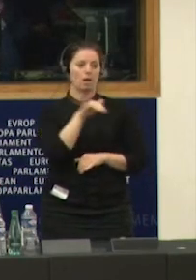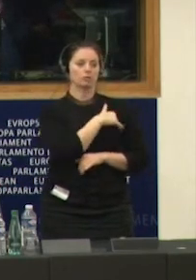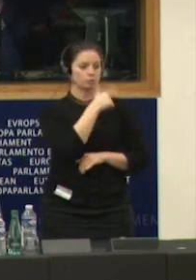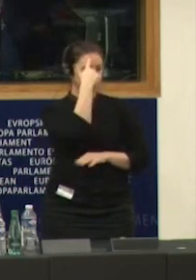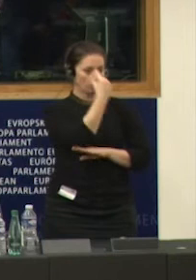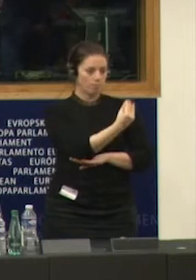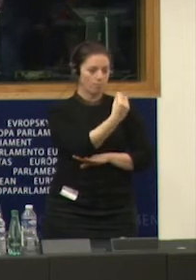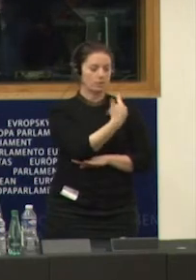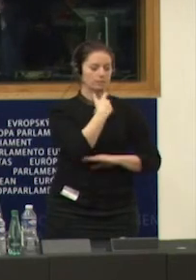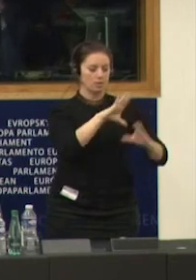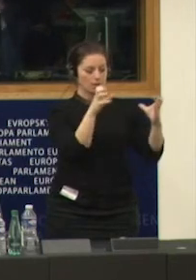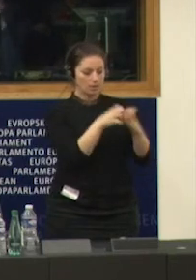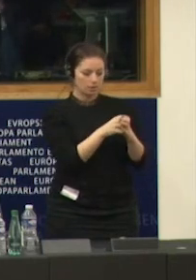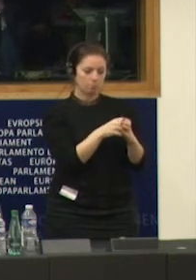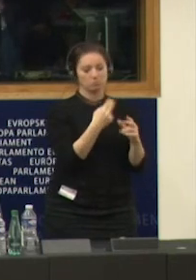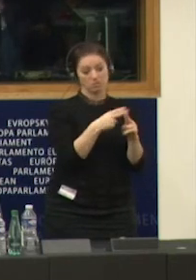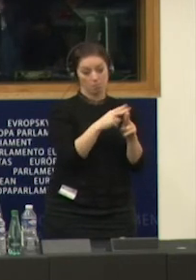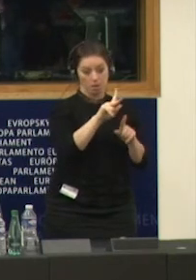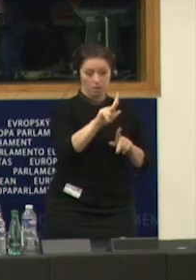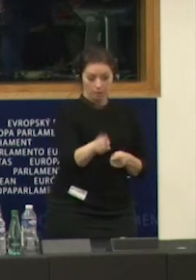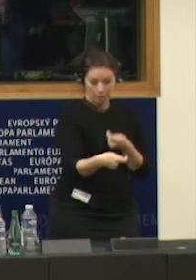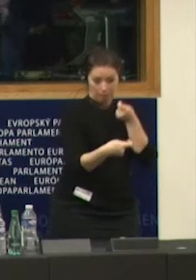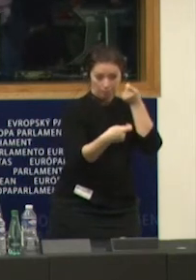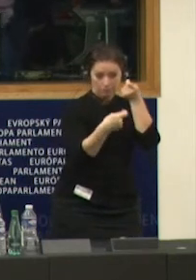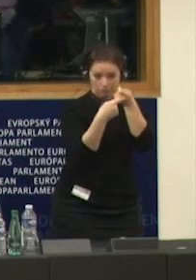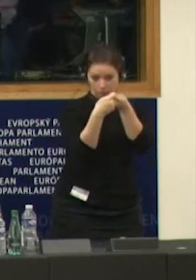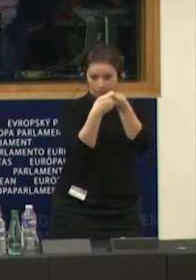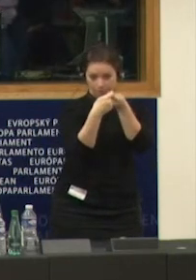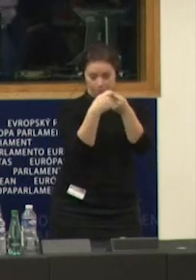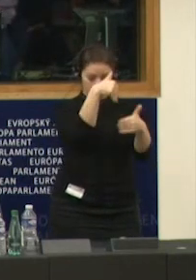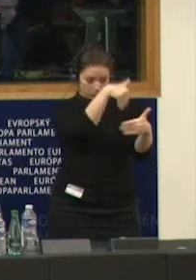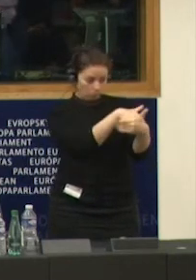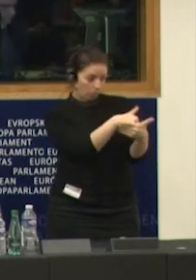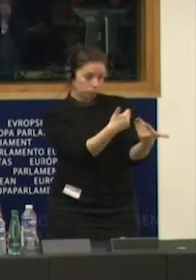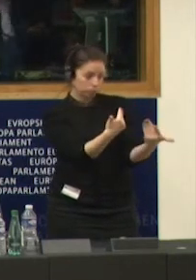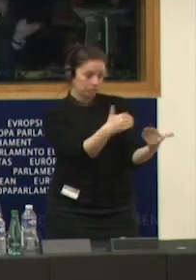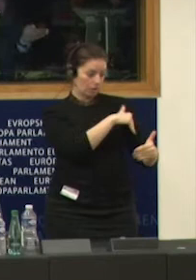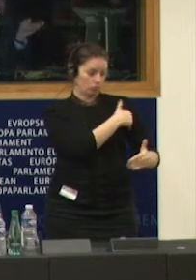So, vocational qualifications very briefly, there are 2 tracks here. First of all, the idea is to convey vocational skills in